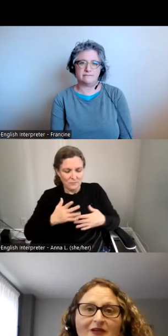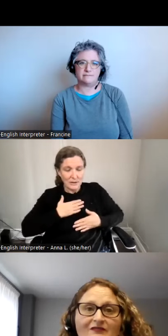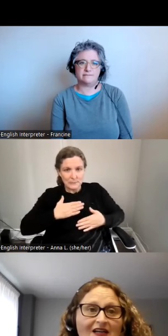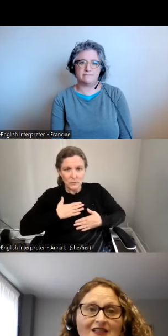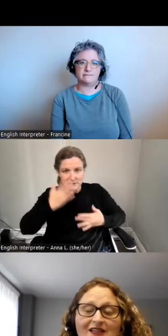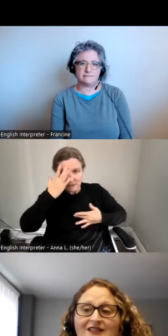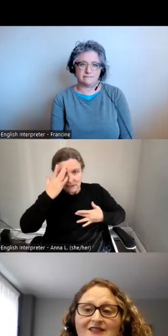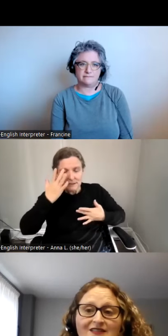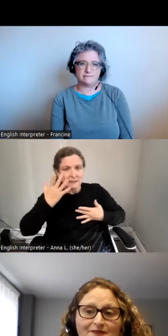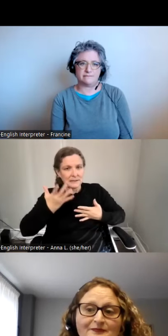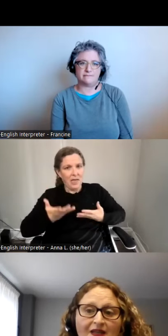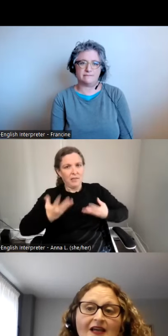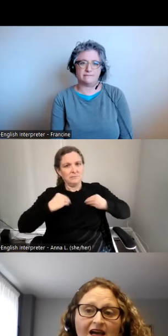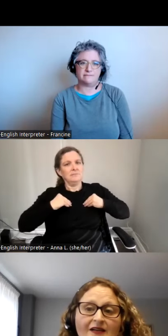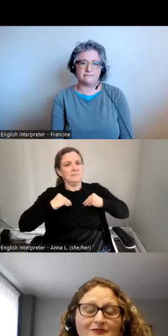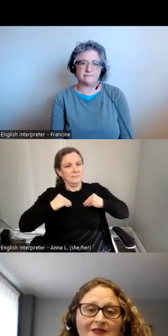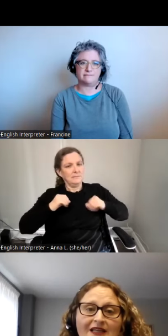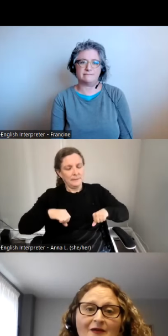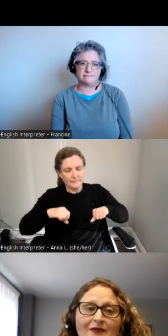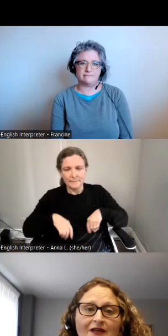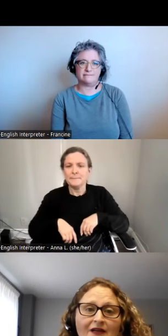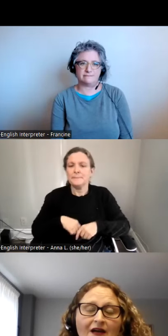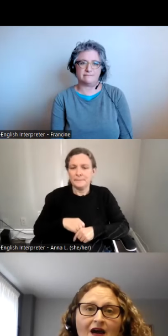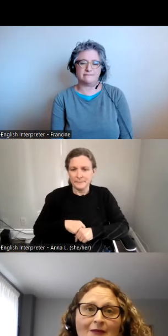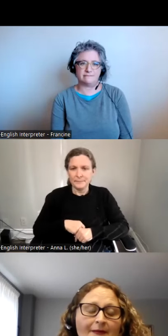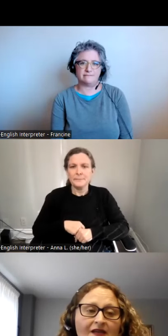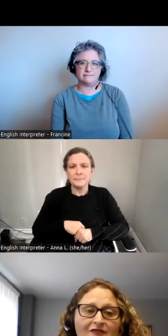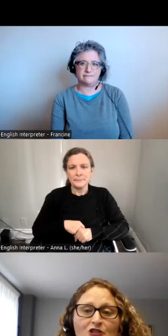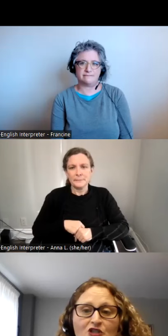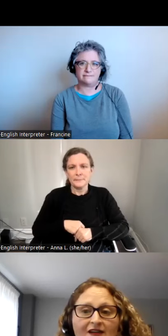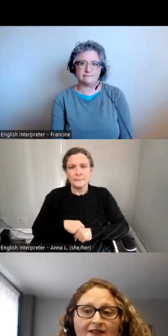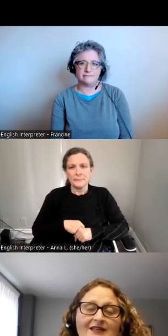. » Kim Adlard: Especially with the three -- » Allison Boyce: Yes. The respiratory viruses that are infecting kids.